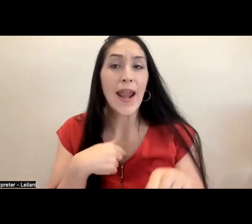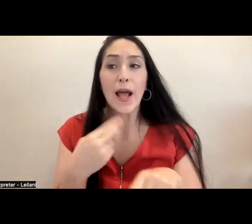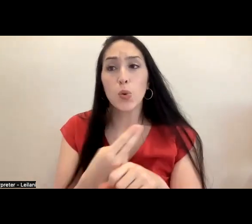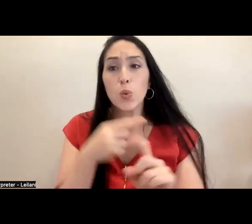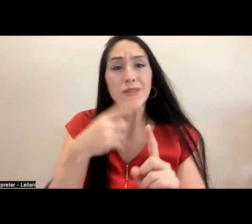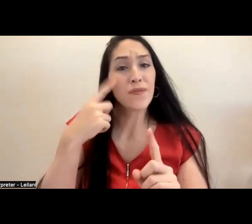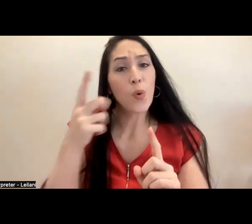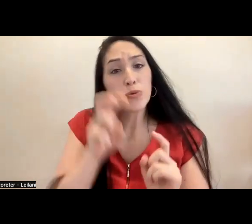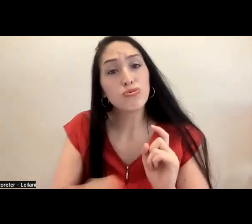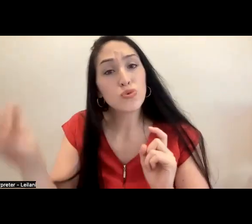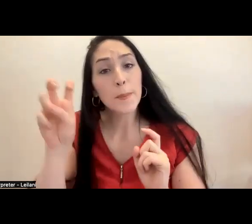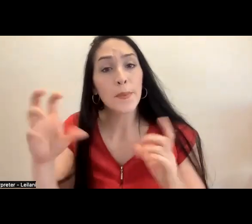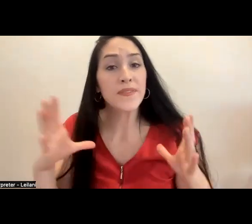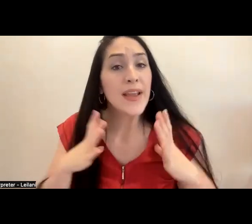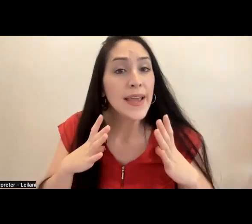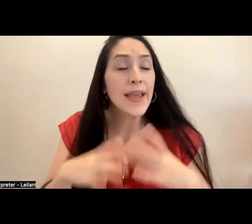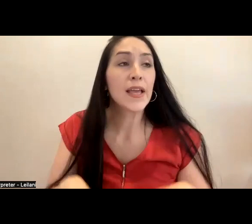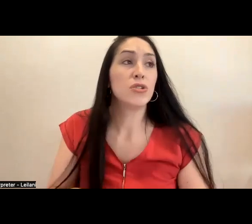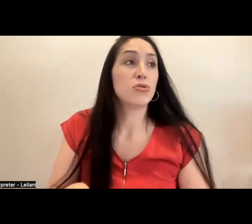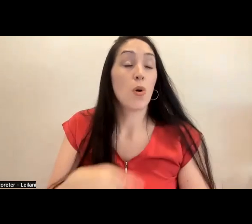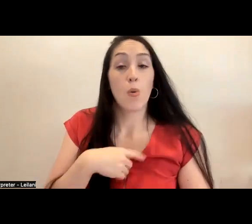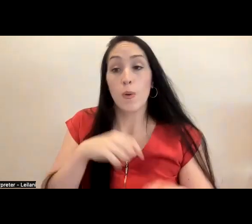11:24:26 Can I use it to put a down payment on a view?